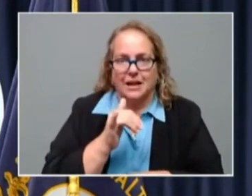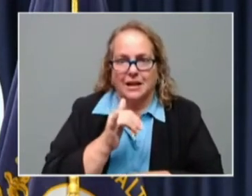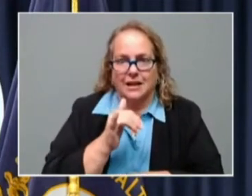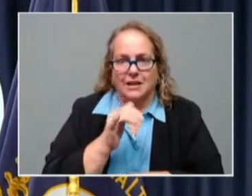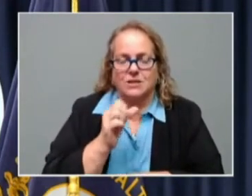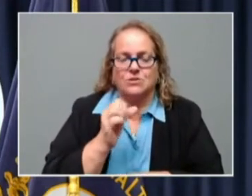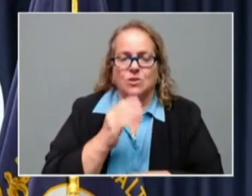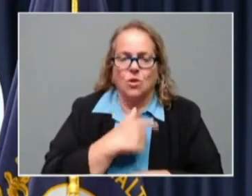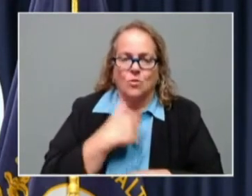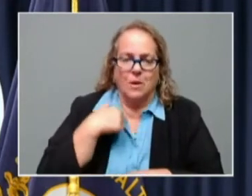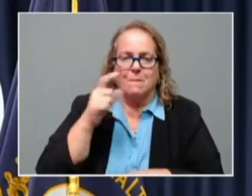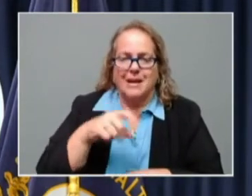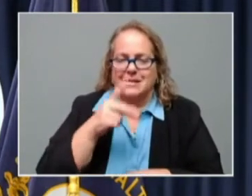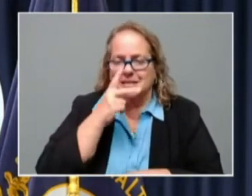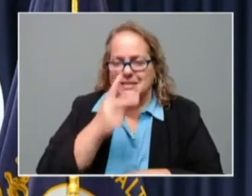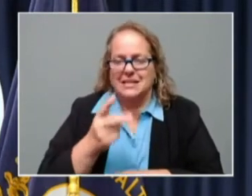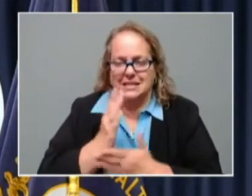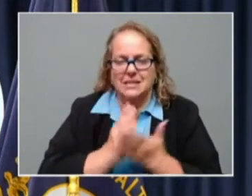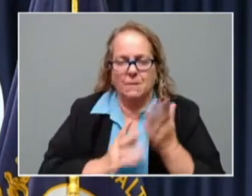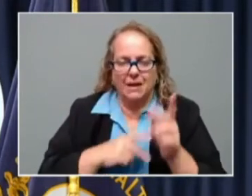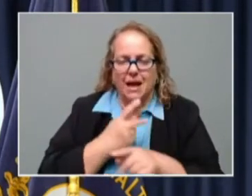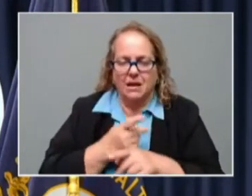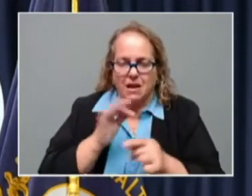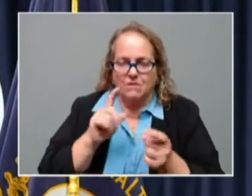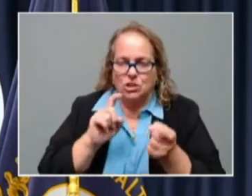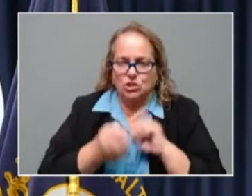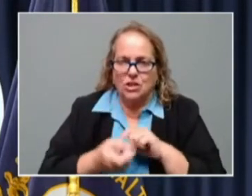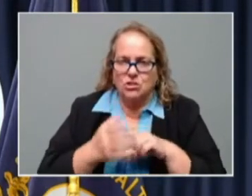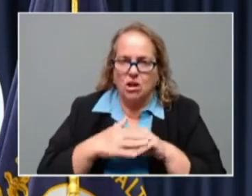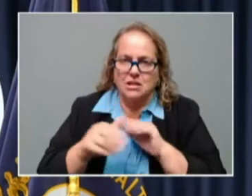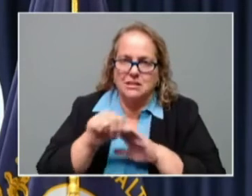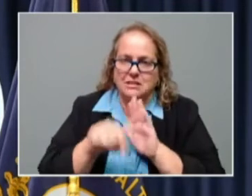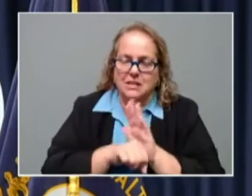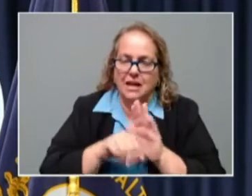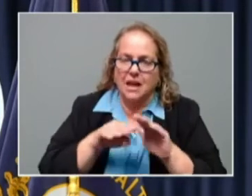significant changes on the state level. I believe we're committed to it and the